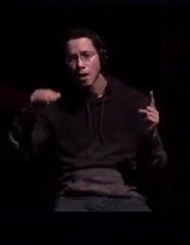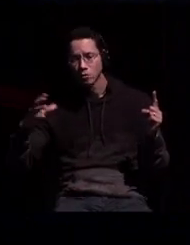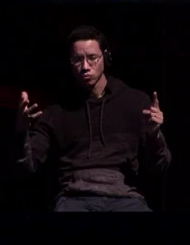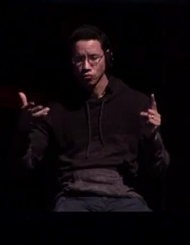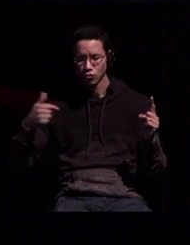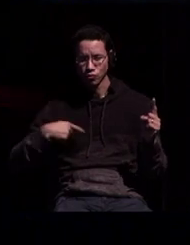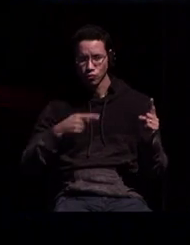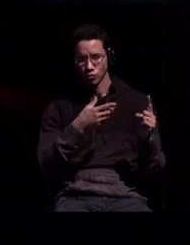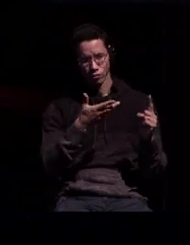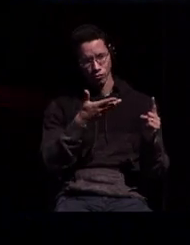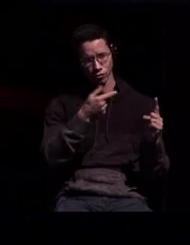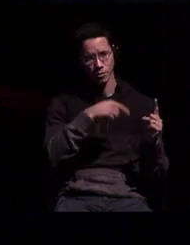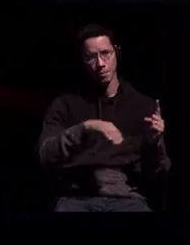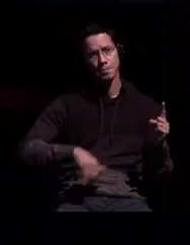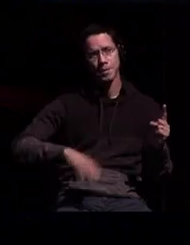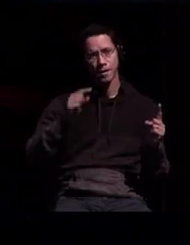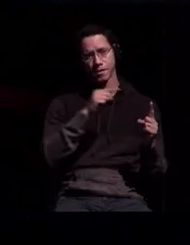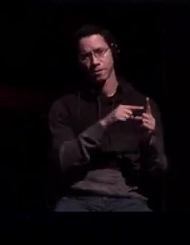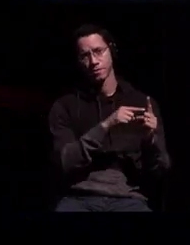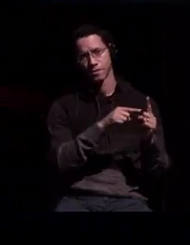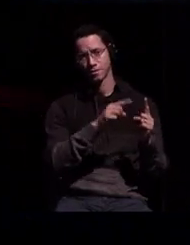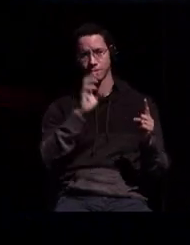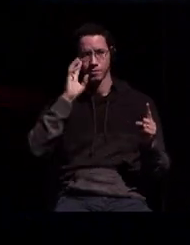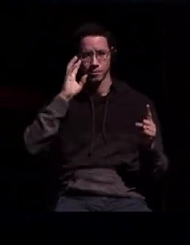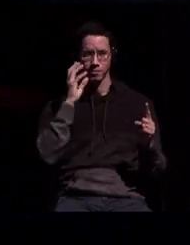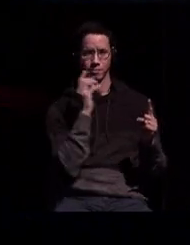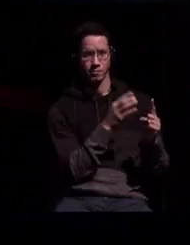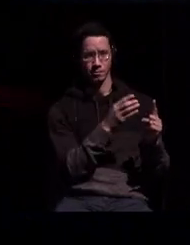His leadership will always be more appreciated